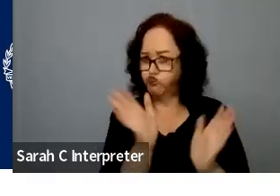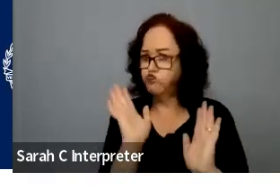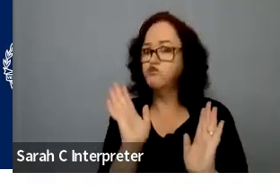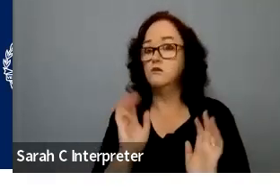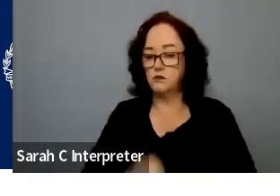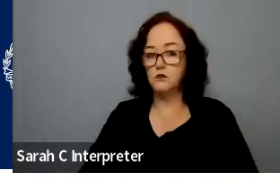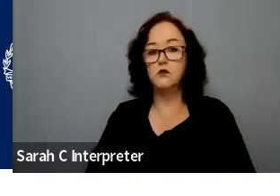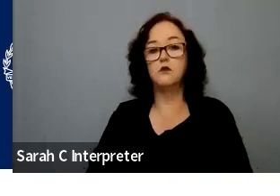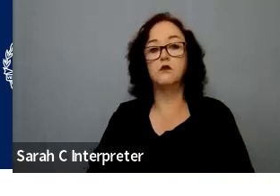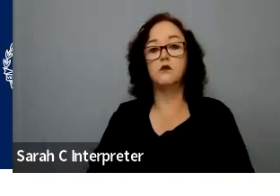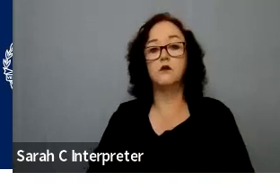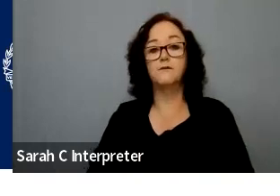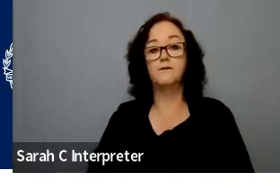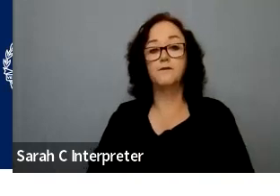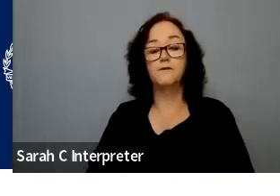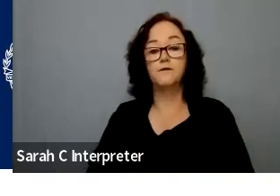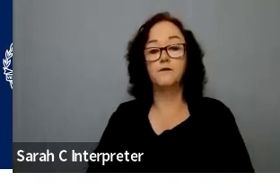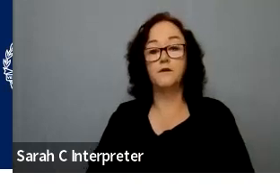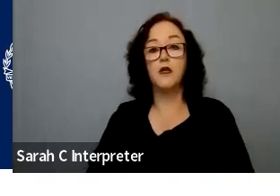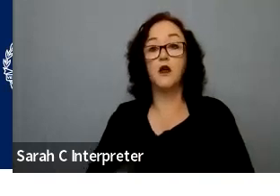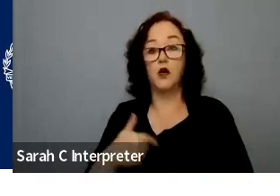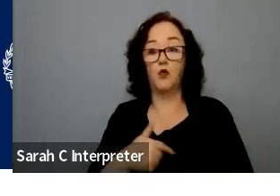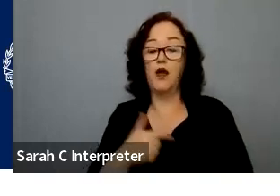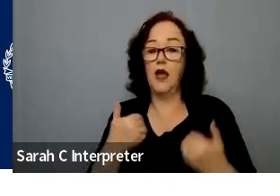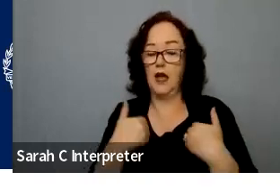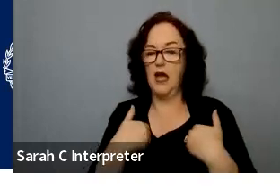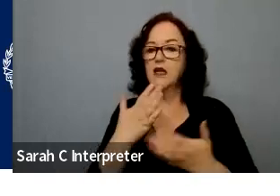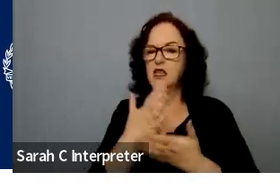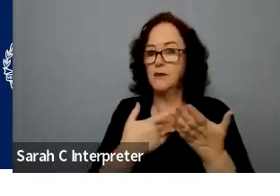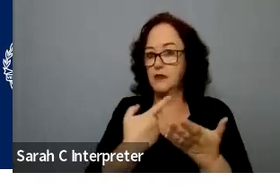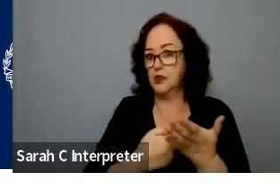we as I say we've had some discussion, that we're about to have some more discussion in order to,